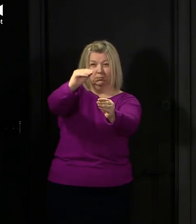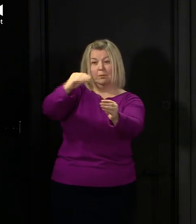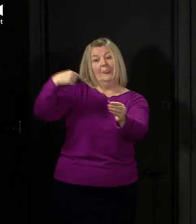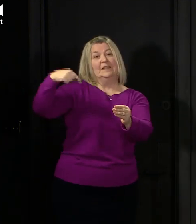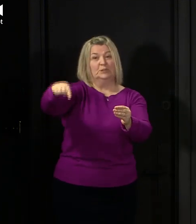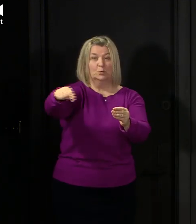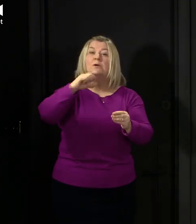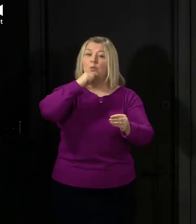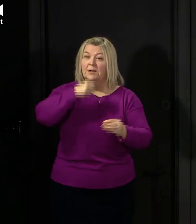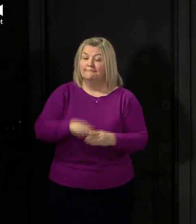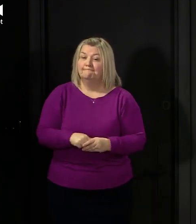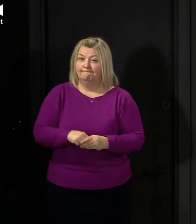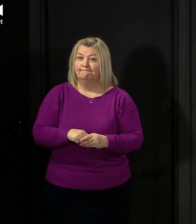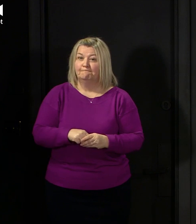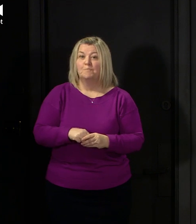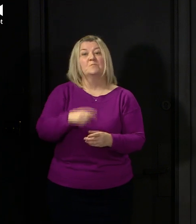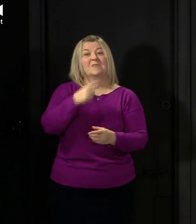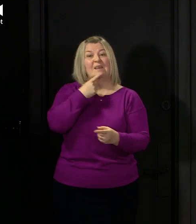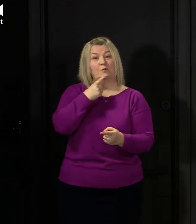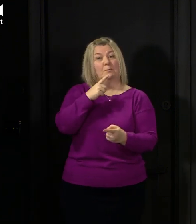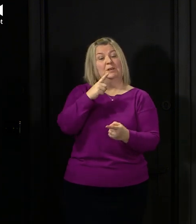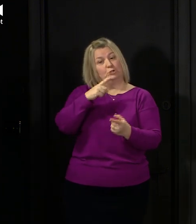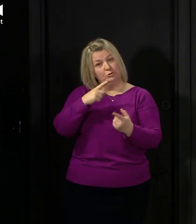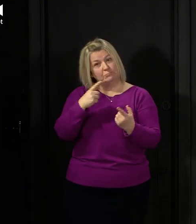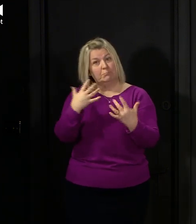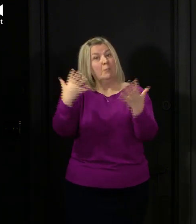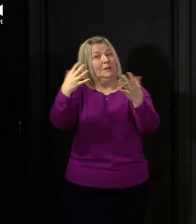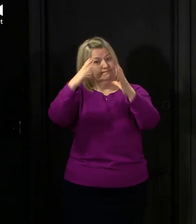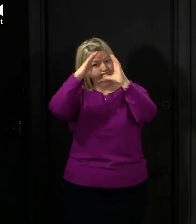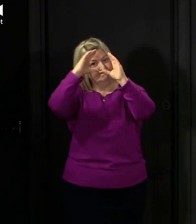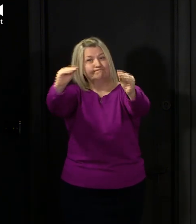along, when we put information into the public domain we want to make sure that information